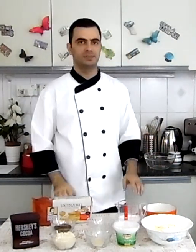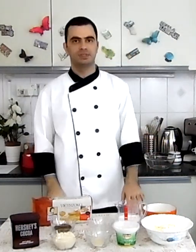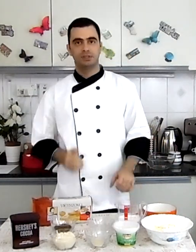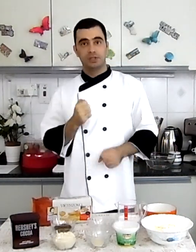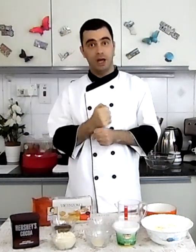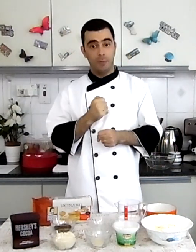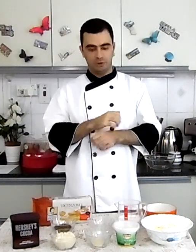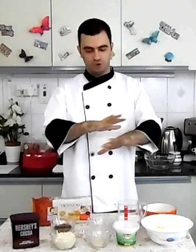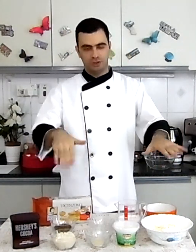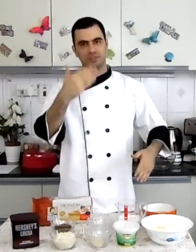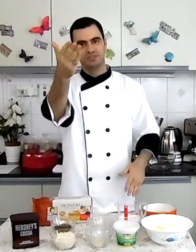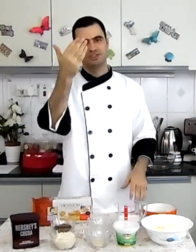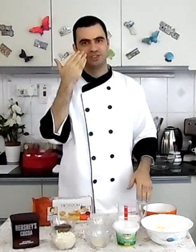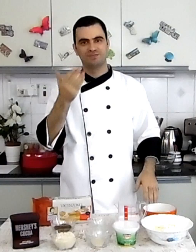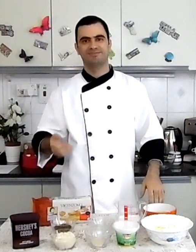We will get started سنباشر بالعمل